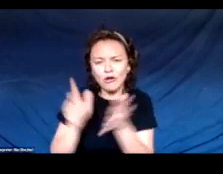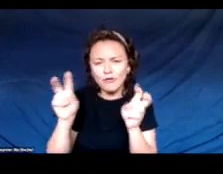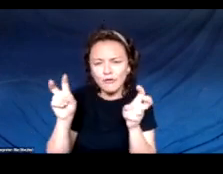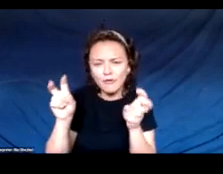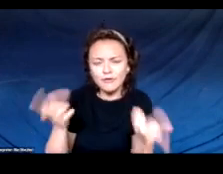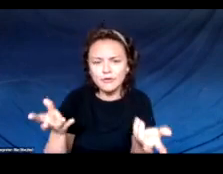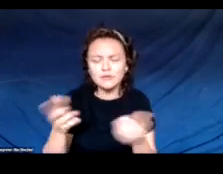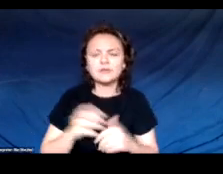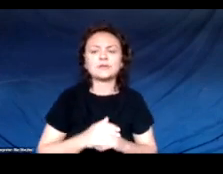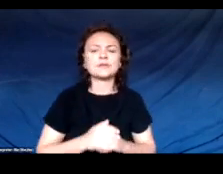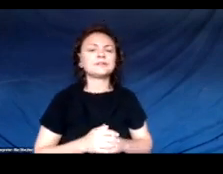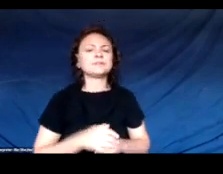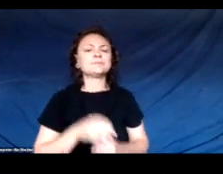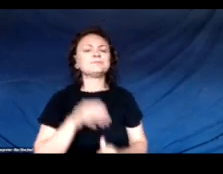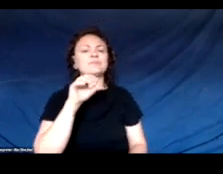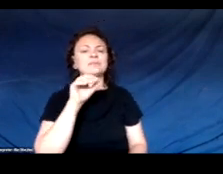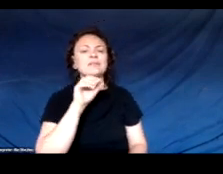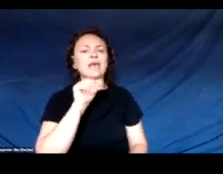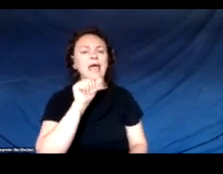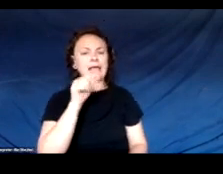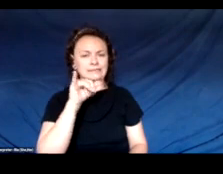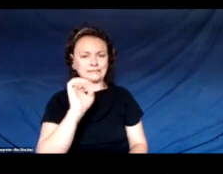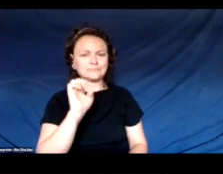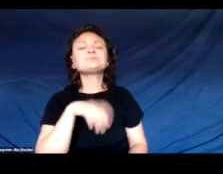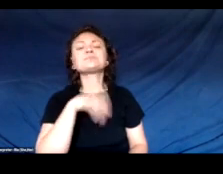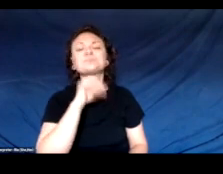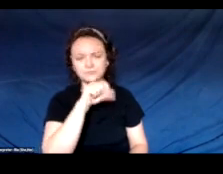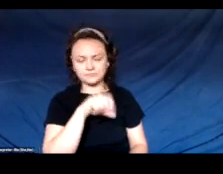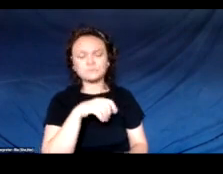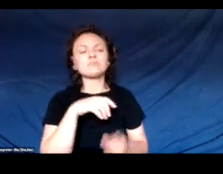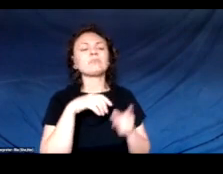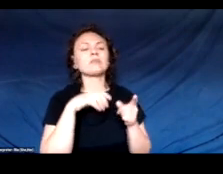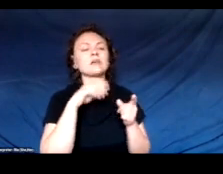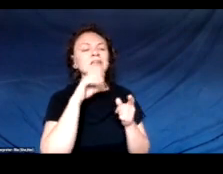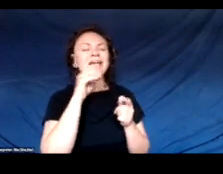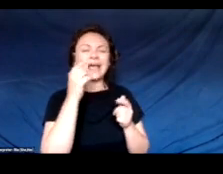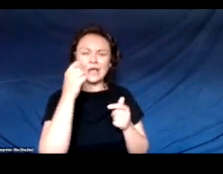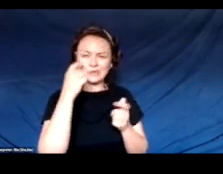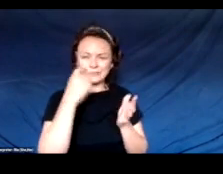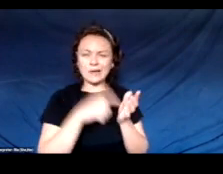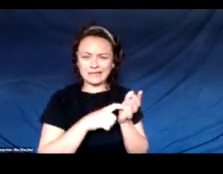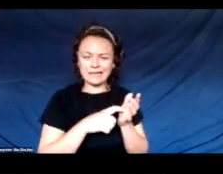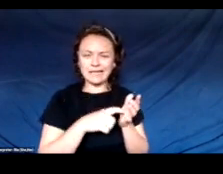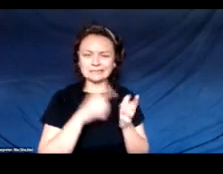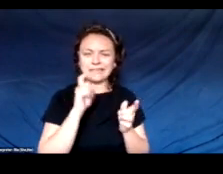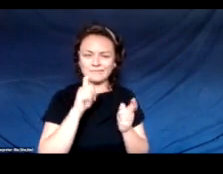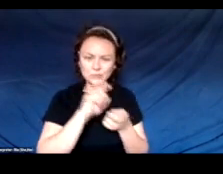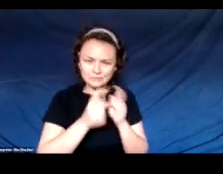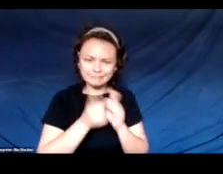lot of time you find alternatives, adaptations. But still we have to navigate so much